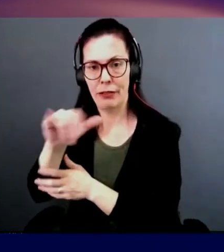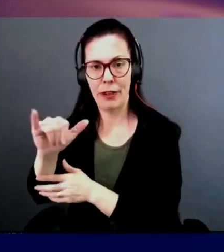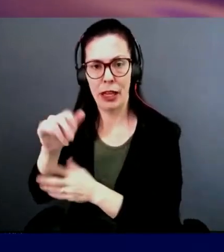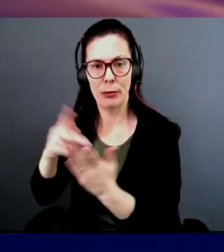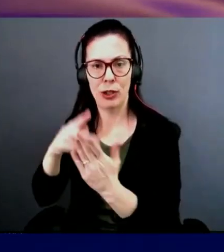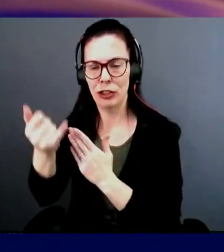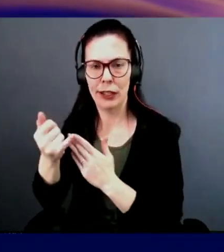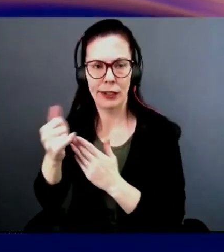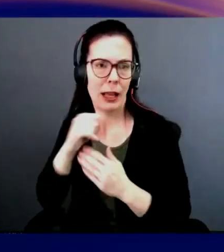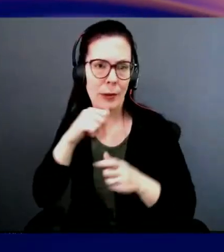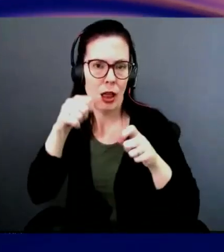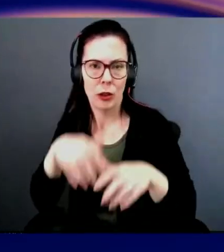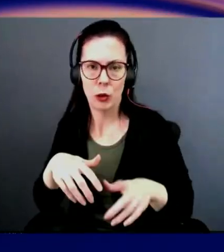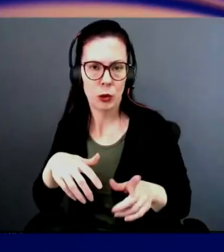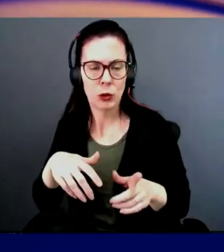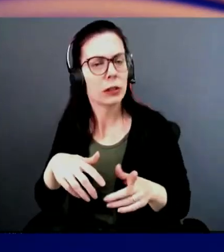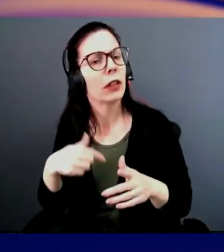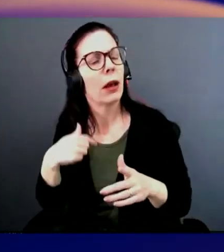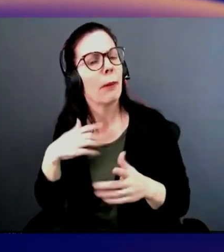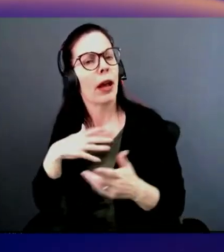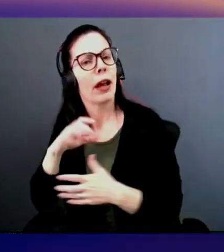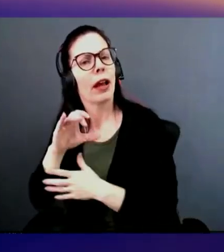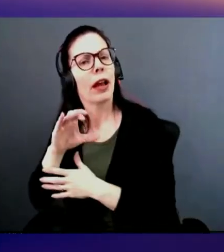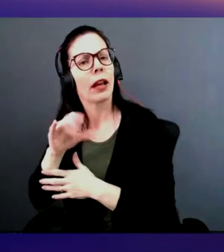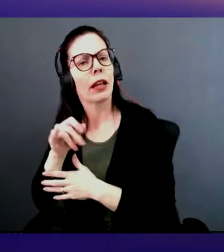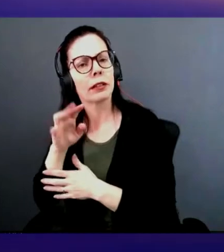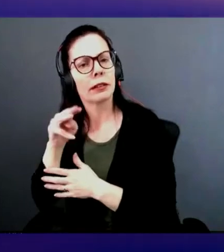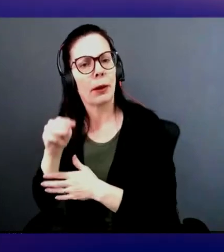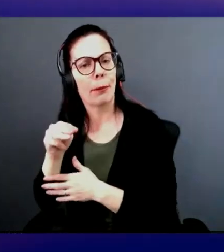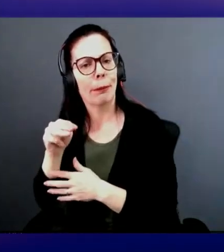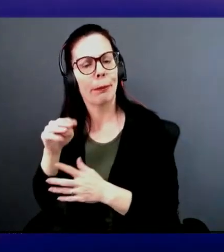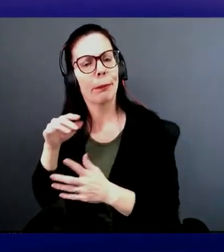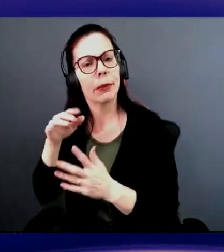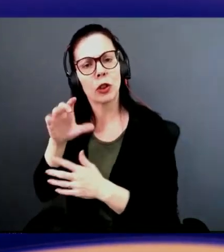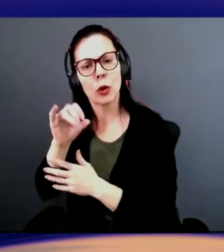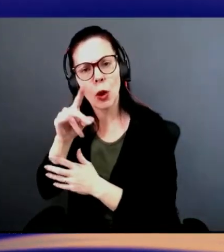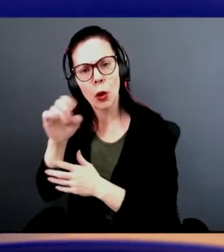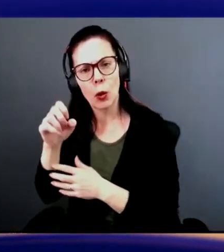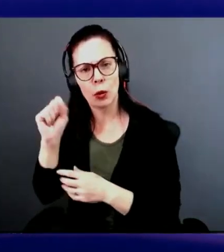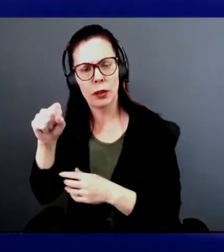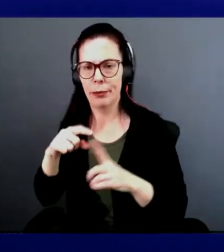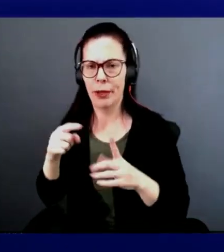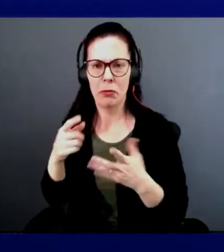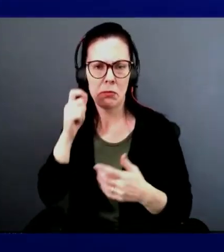I lose what I've customized on the code side. So I thought that was pretty cool. Exactly. And one of the coolest things about that